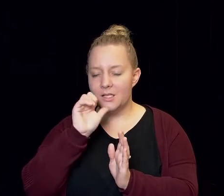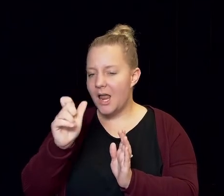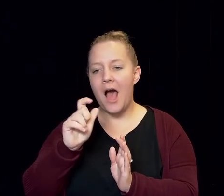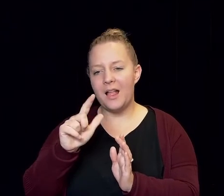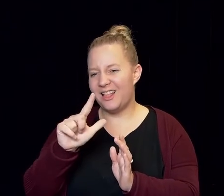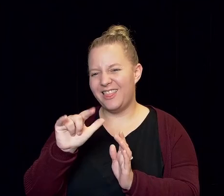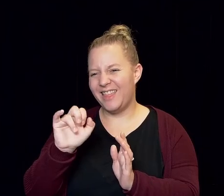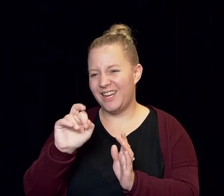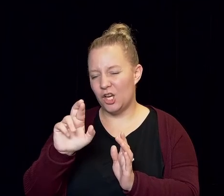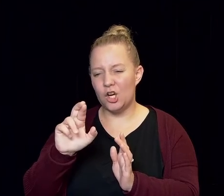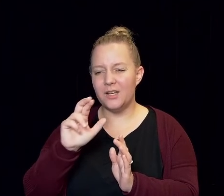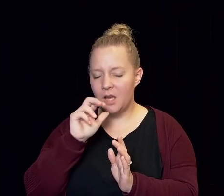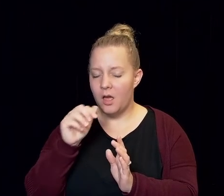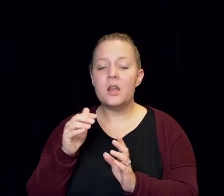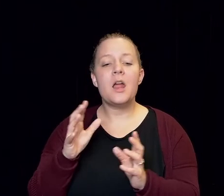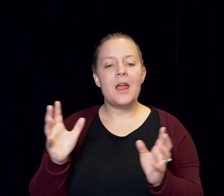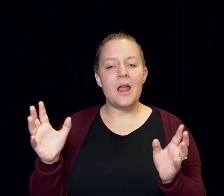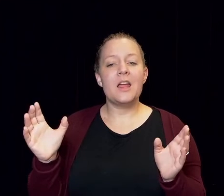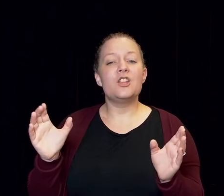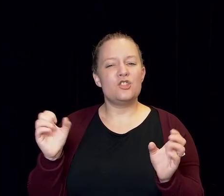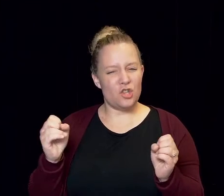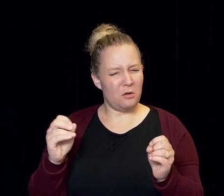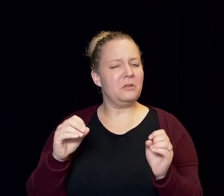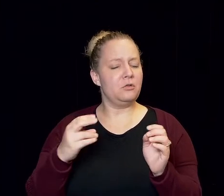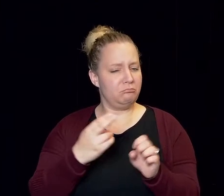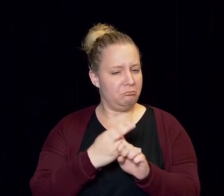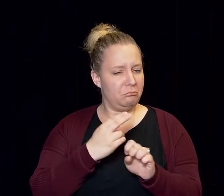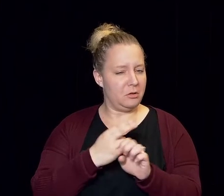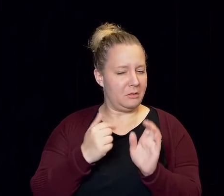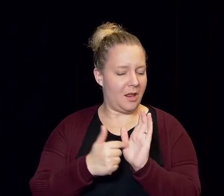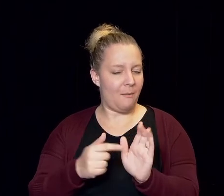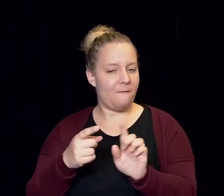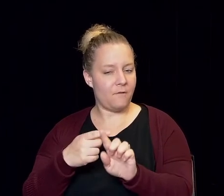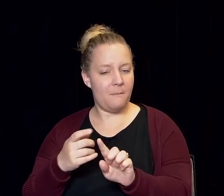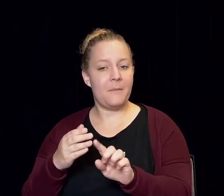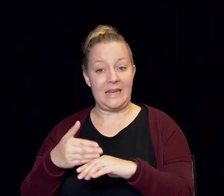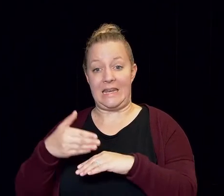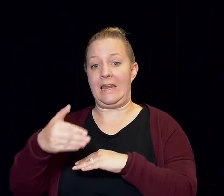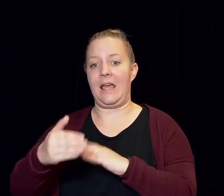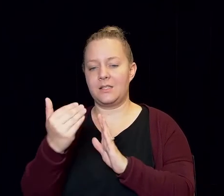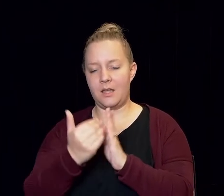next lesson which is more so graphs so we're going to take a look at that a little bit in more detail